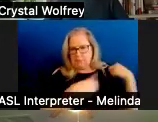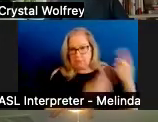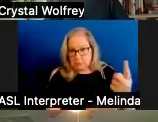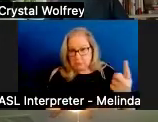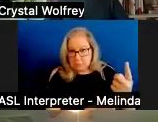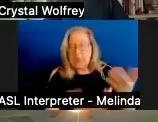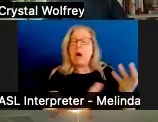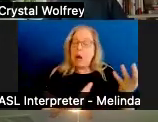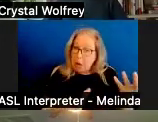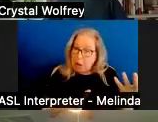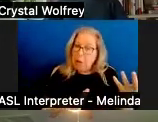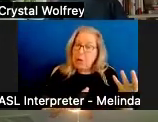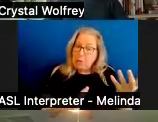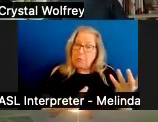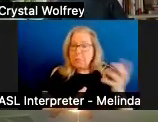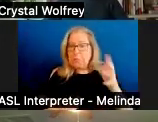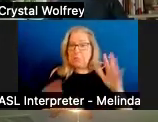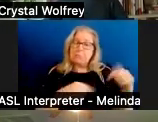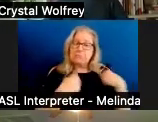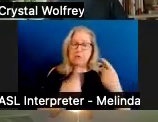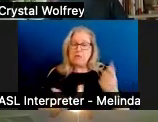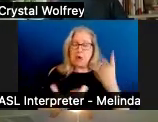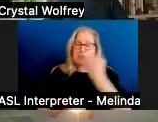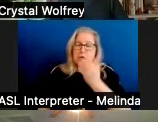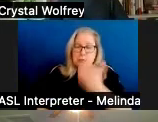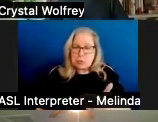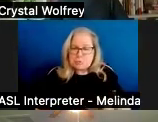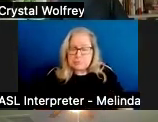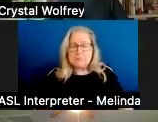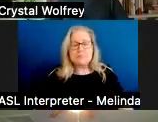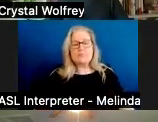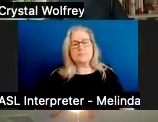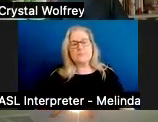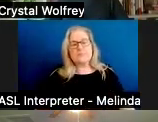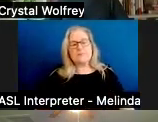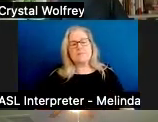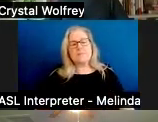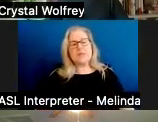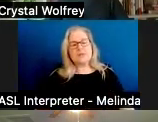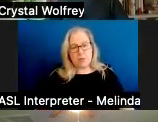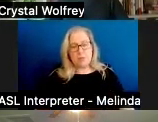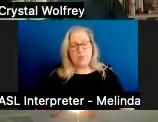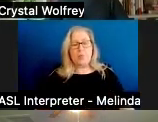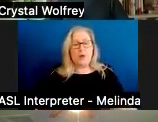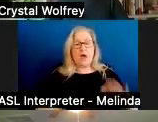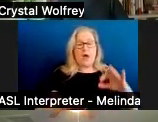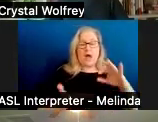I think overall we're looking pretty good so far. Not a big deal. So application is reviewed and gets a good score.